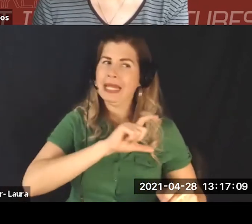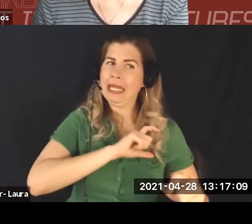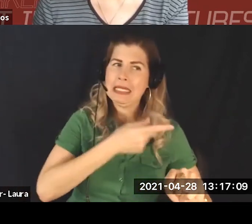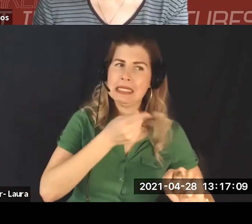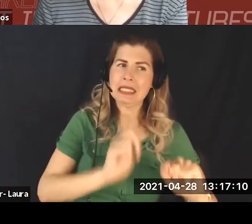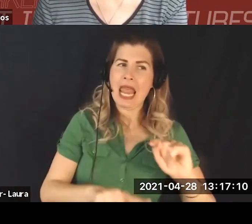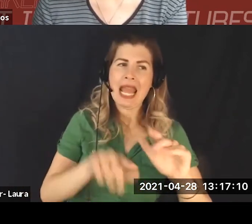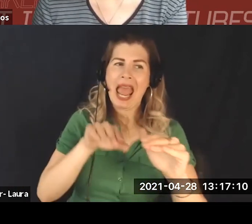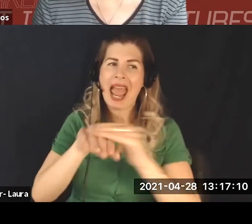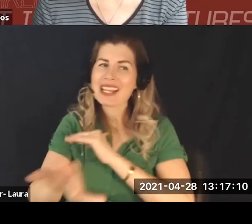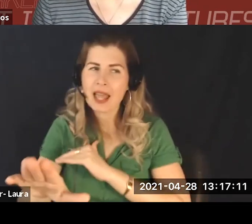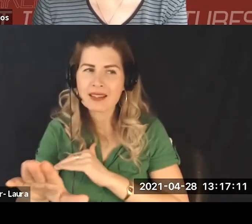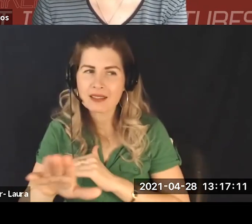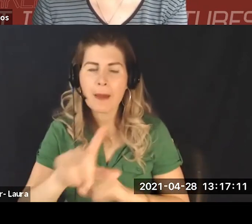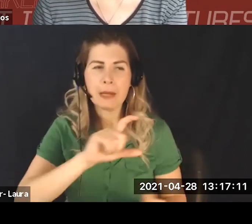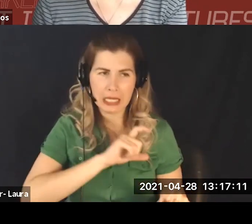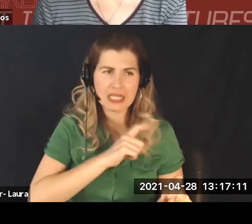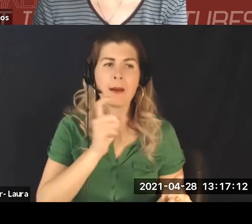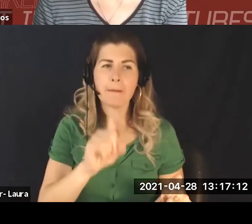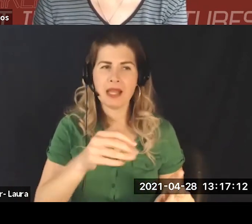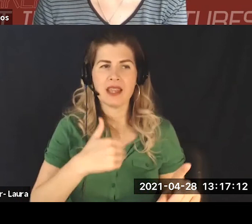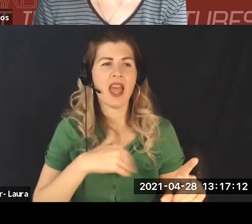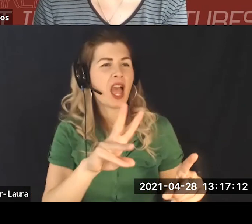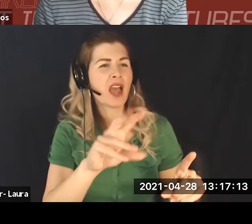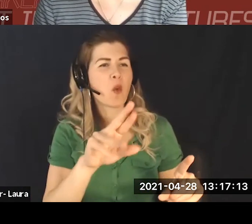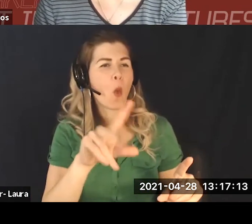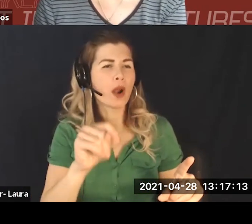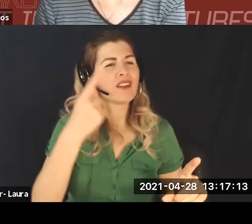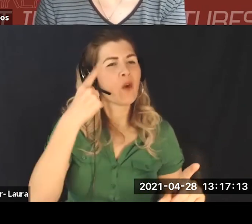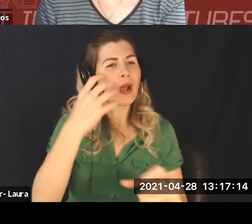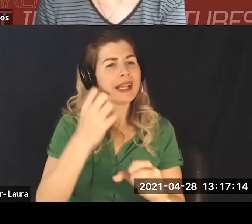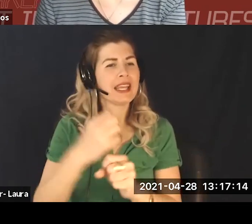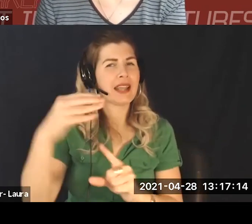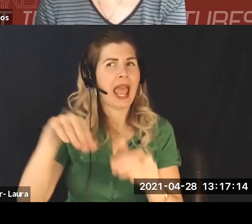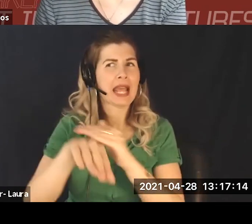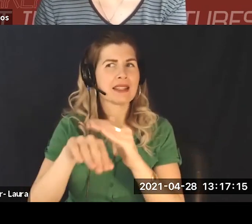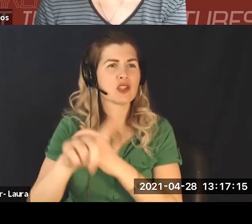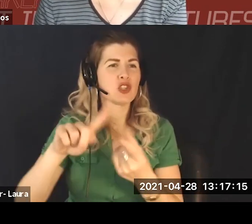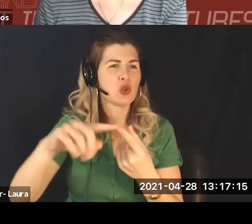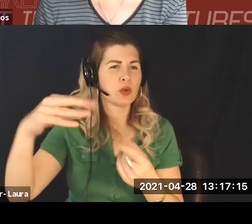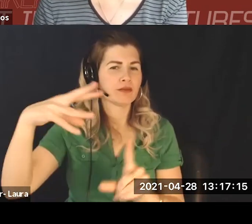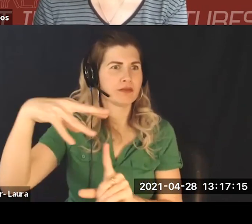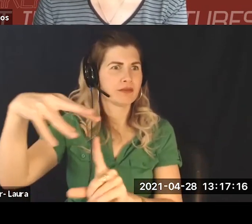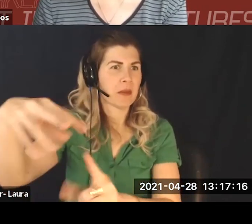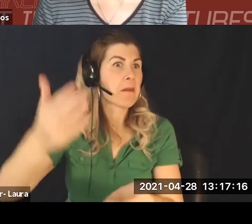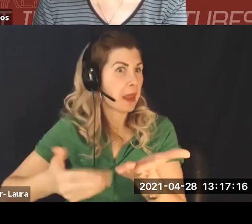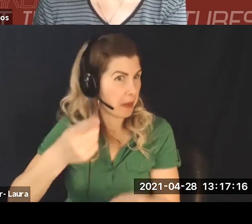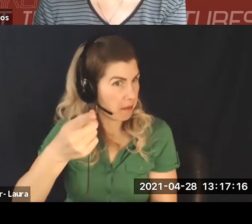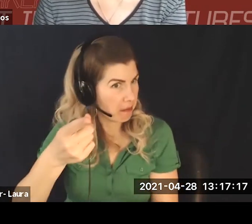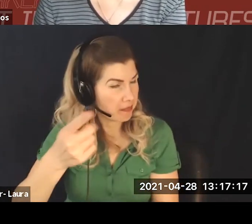street lights and like police can't access it without a warrant. You know they have to like do their homework so I get authorization to access that data.